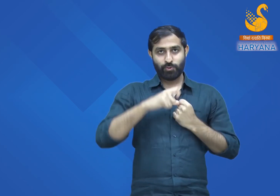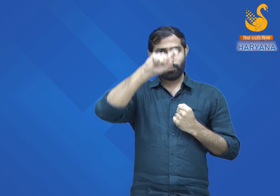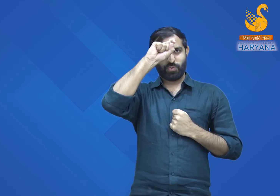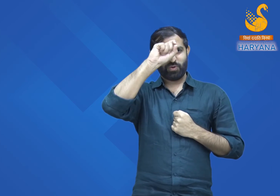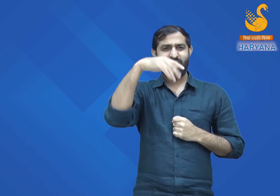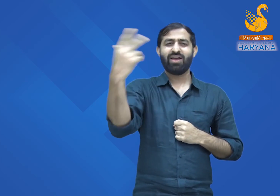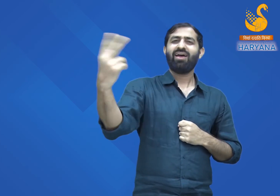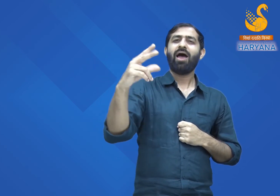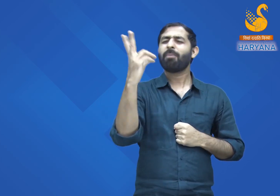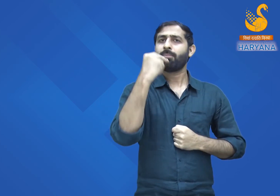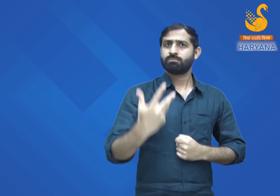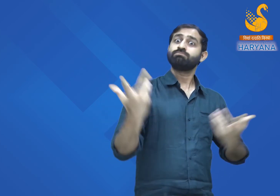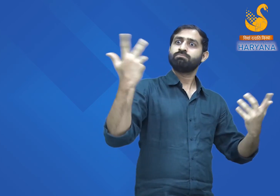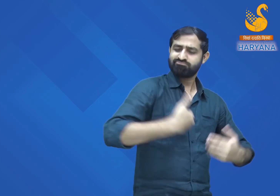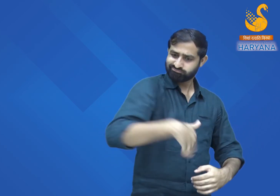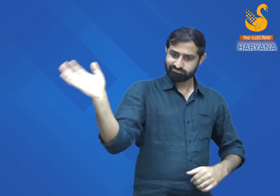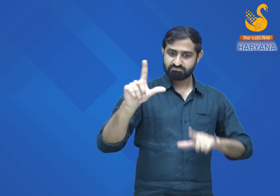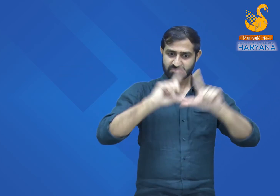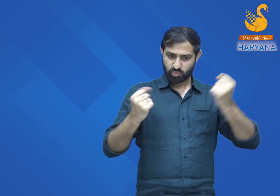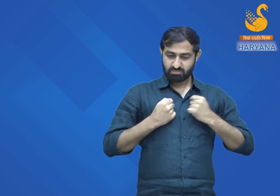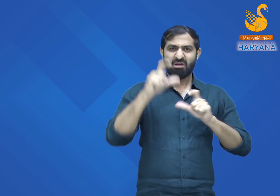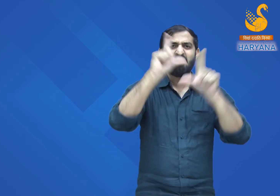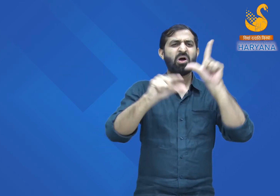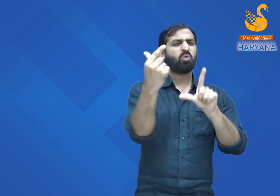We must not aim to destroy another language.